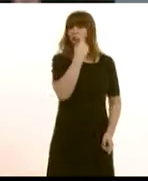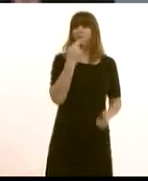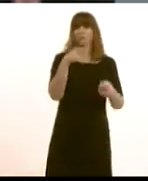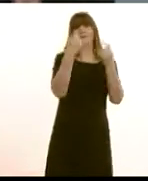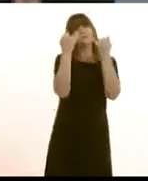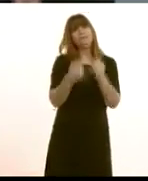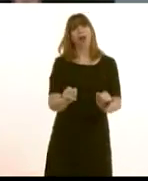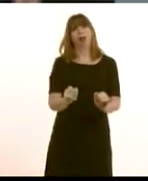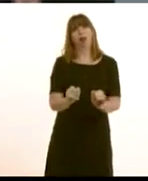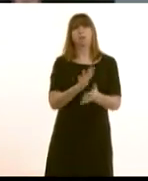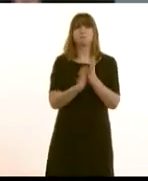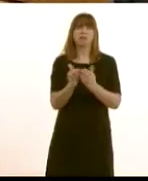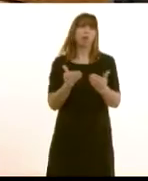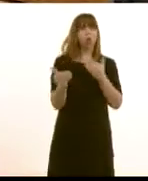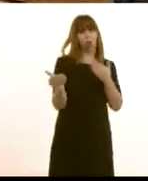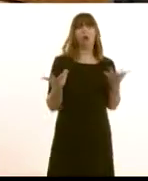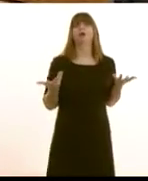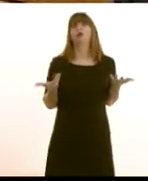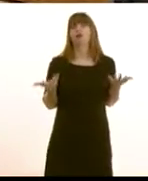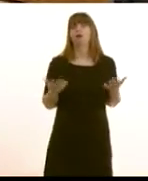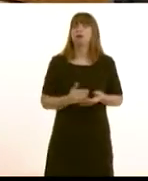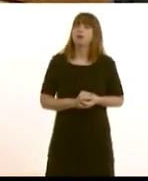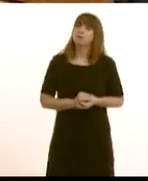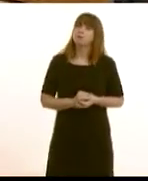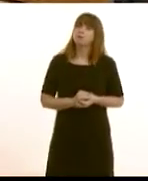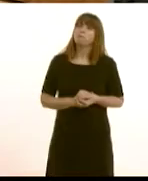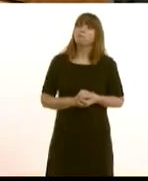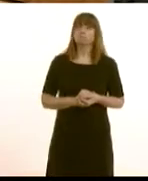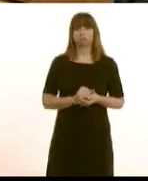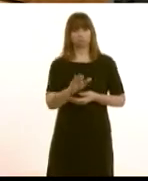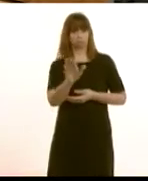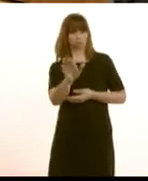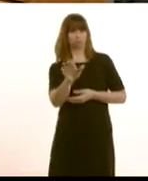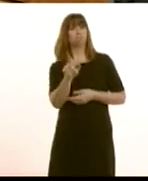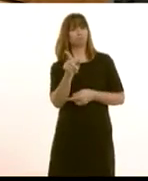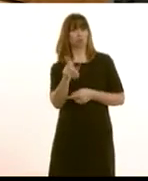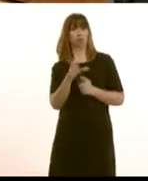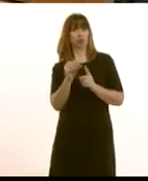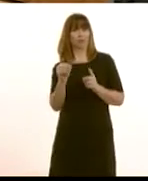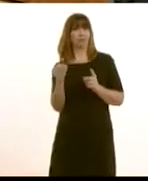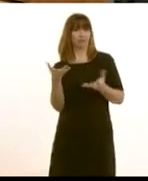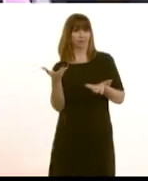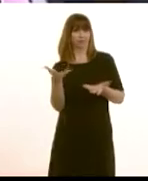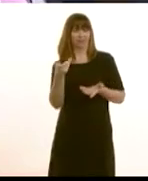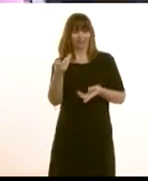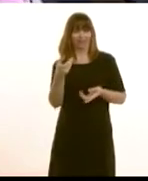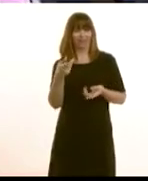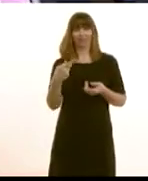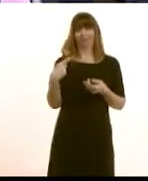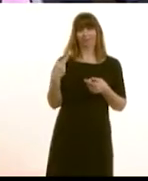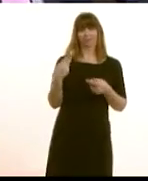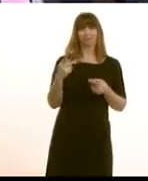improve outcomes in education? Carwyn Jones: I have to say to the leader of the opposition that what is agreed between ourselves and the Liberal Democrats is a matter